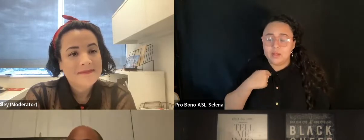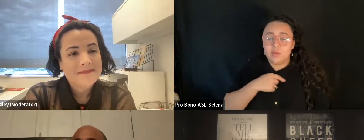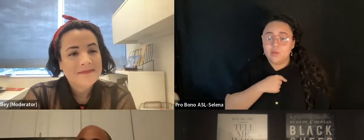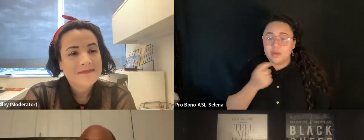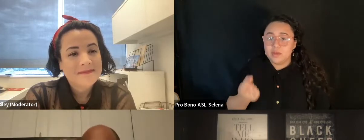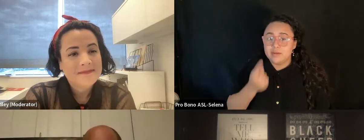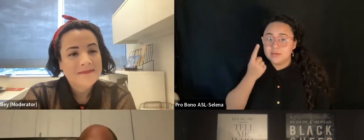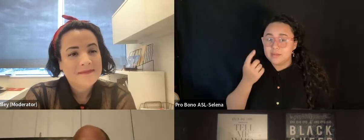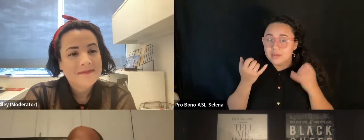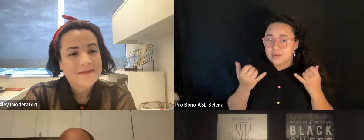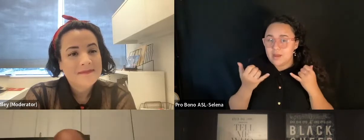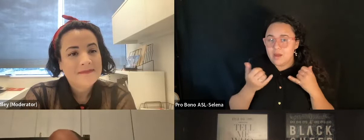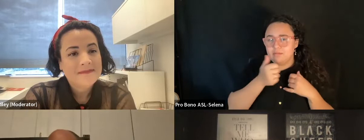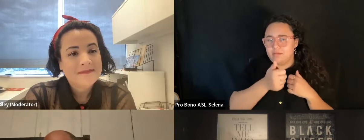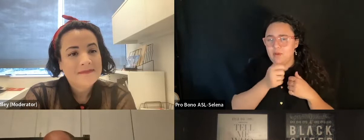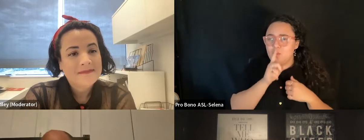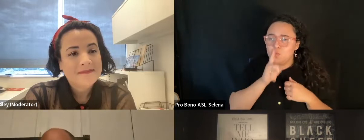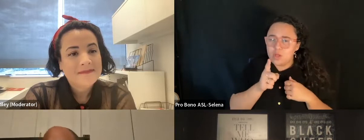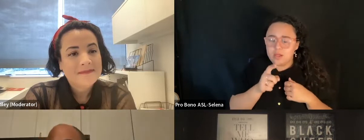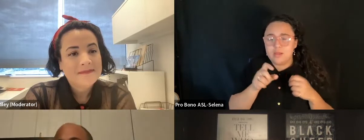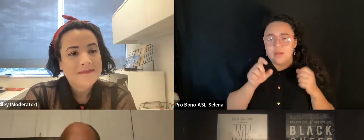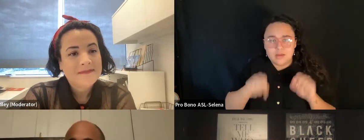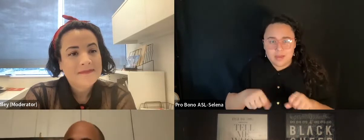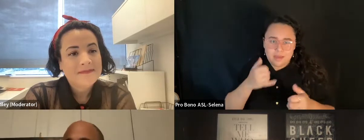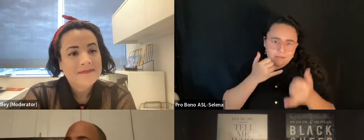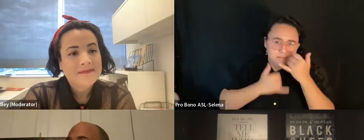And Diana was, in a way, the absolute sort of essence of that.